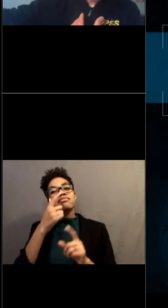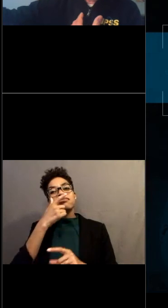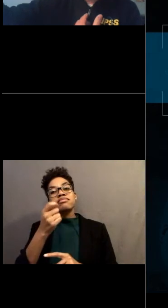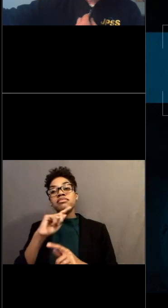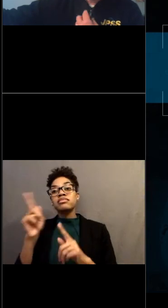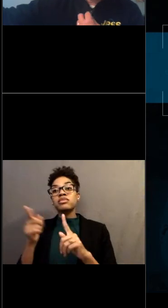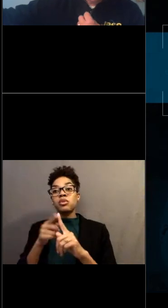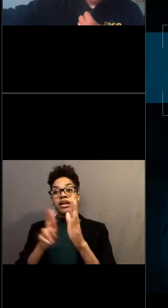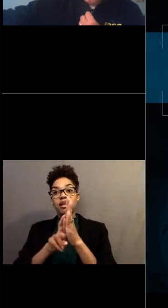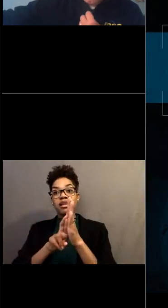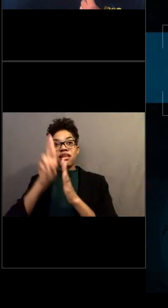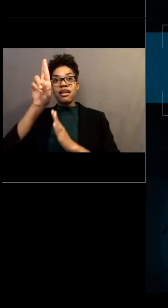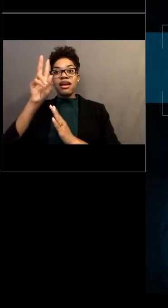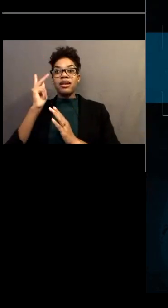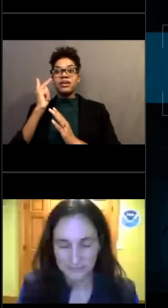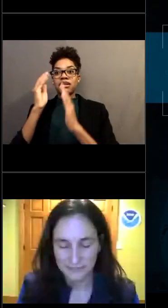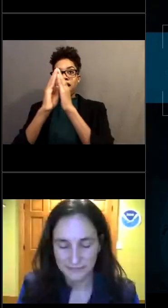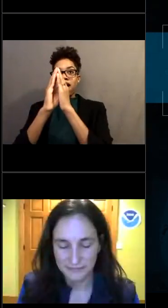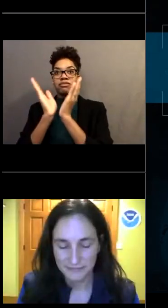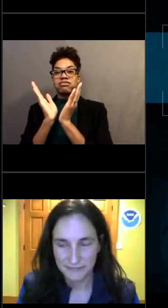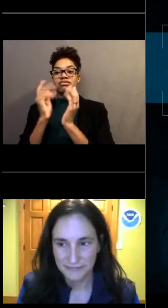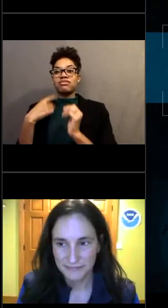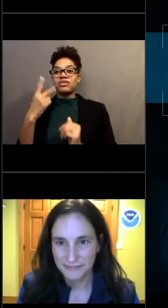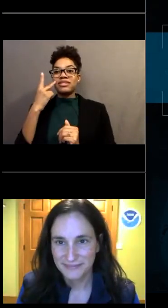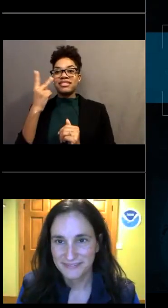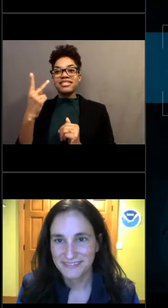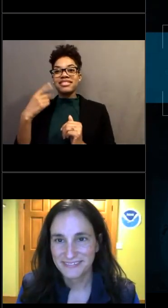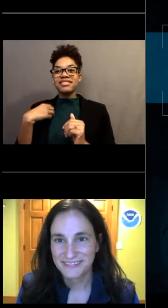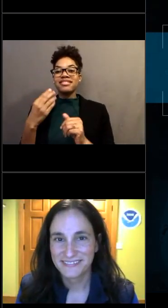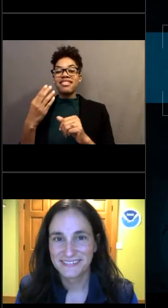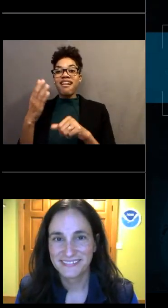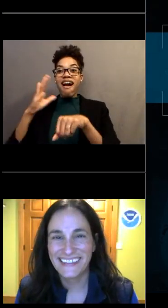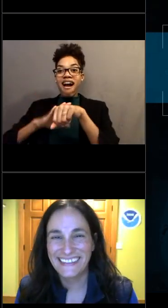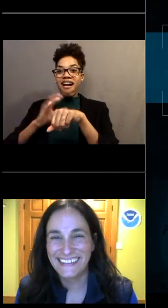with a satellite and you turn it on for the first time, but that's still not quite the same.